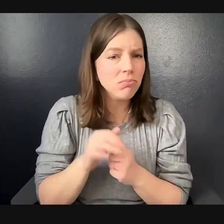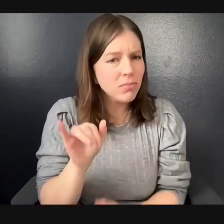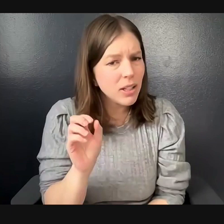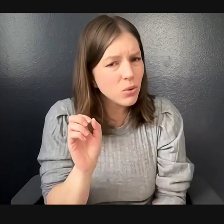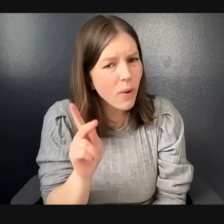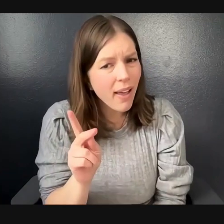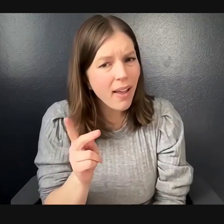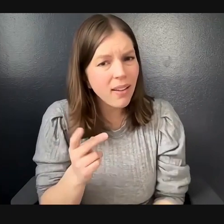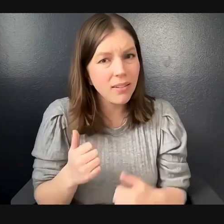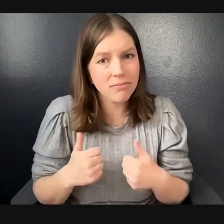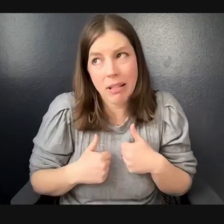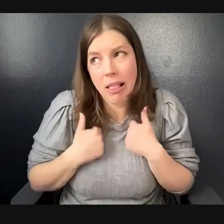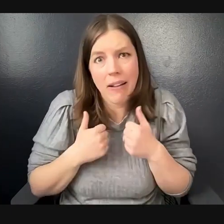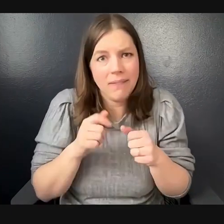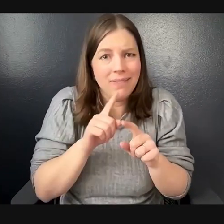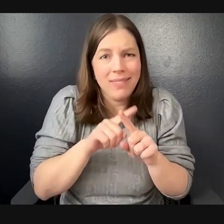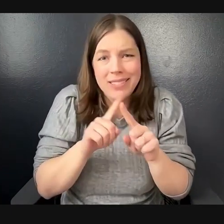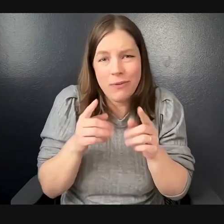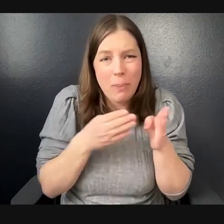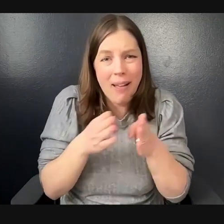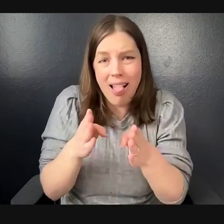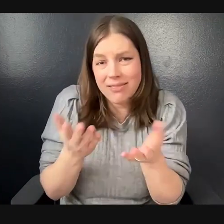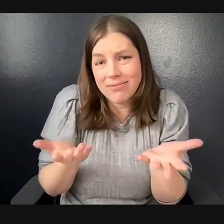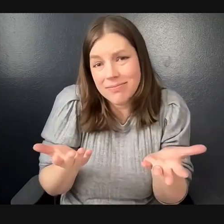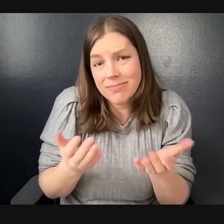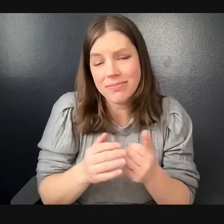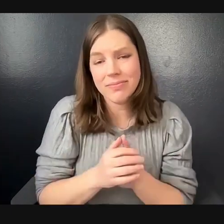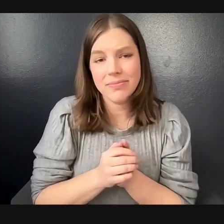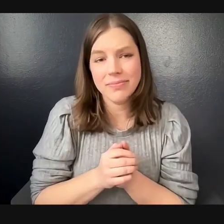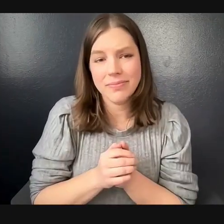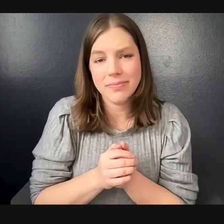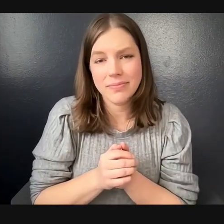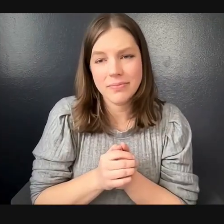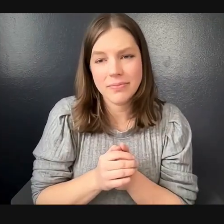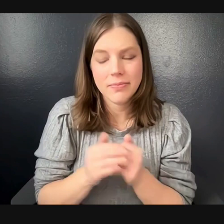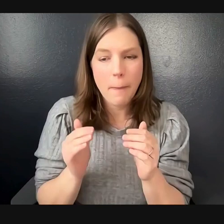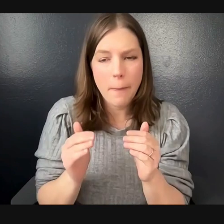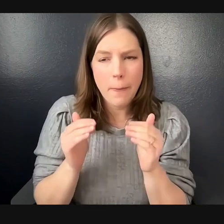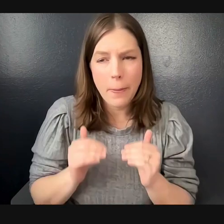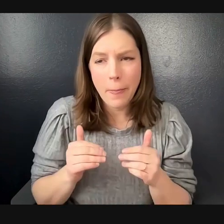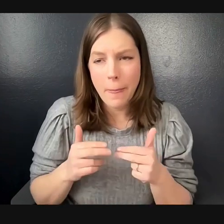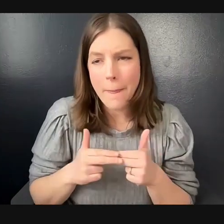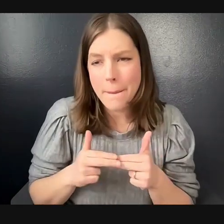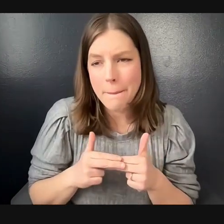That's OK. Life takes us on different paths. Let's look at the next slide.